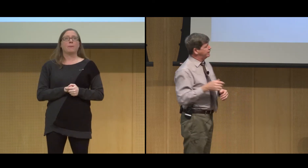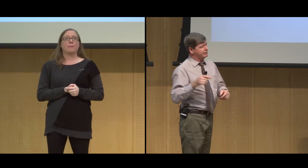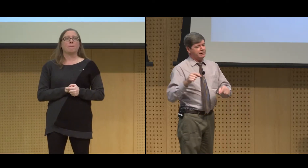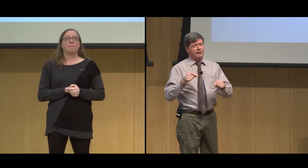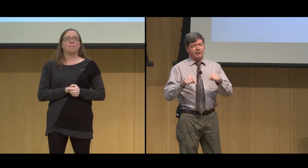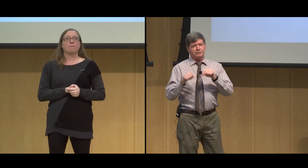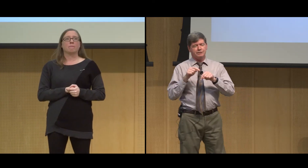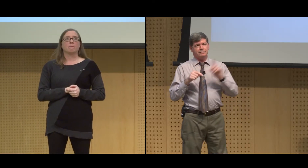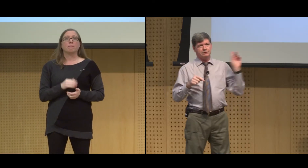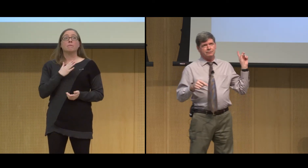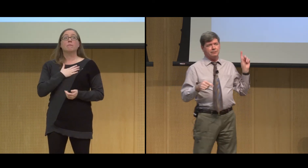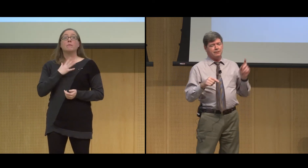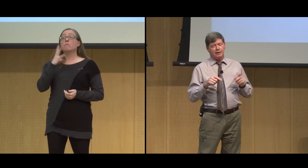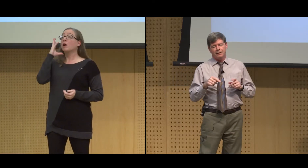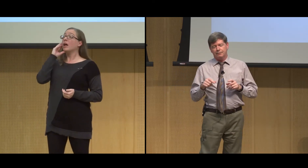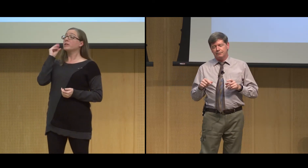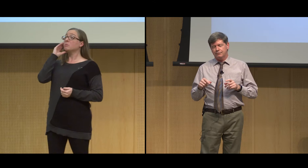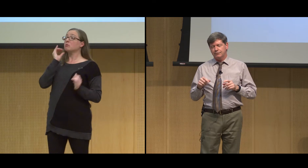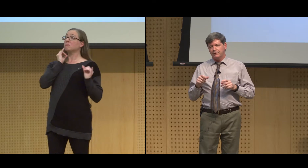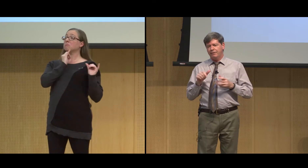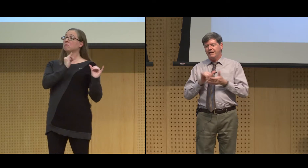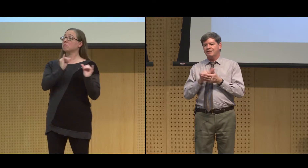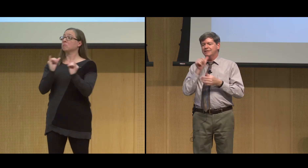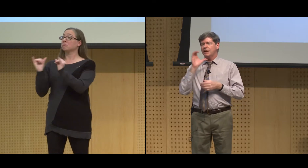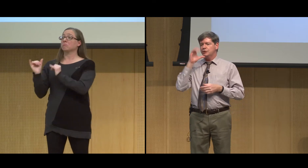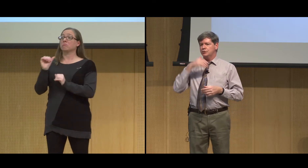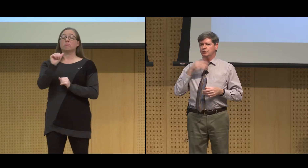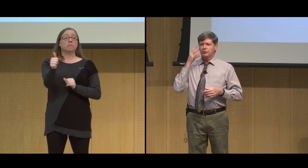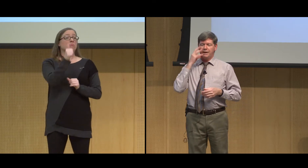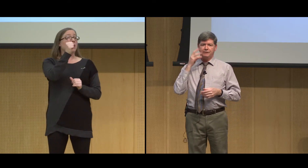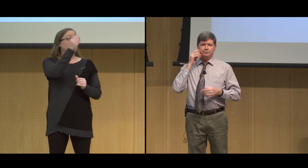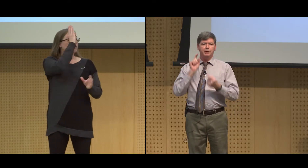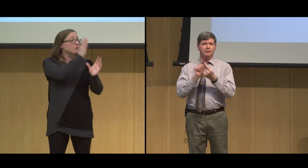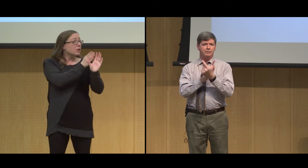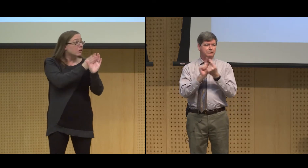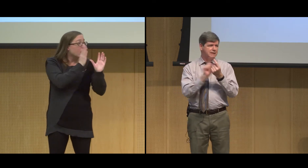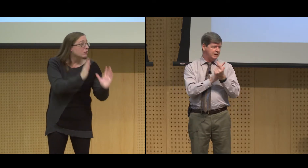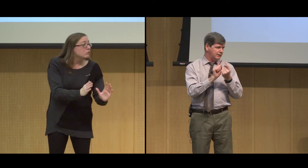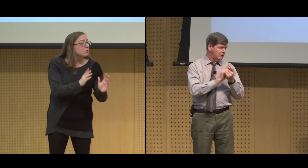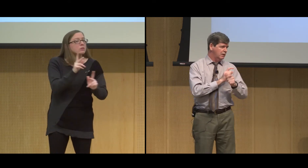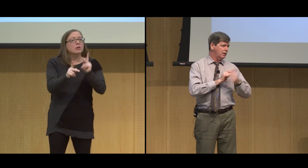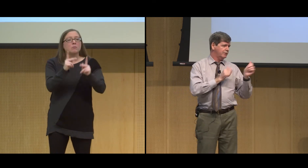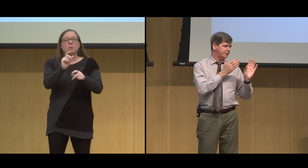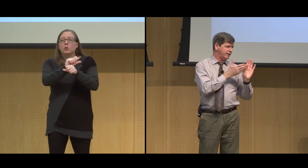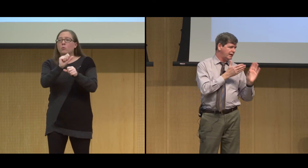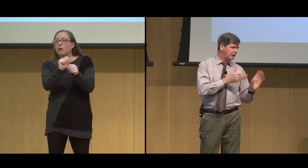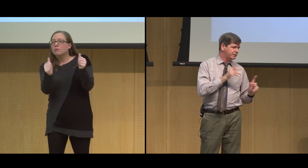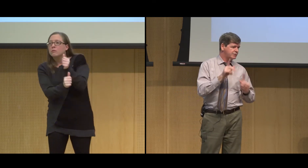And, actually, uh, that's not unusual, in my experience, in meeting other psychologists